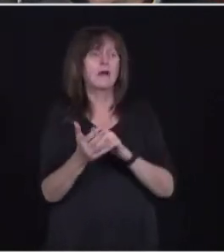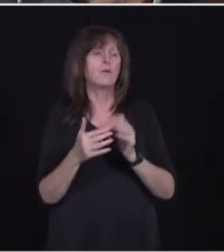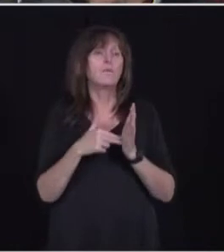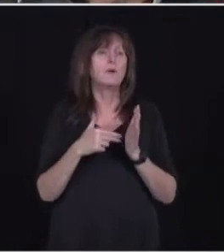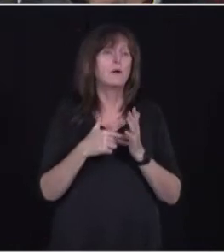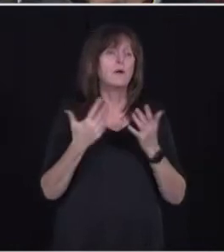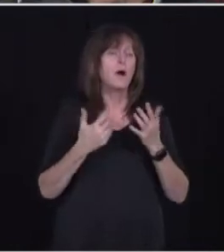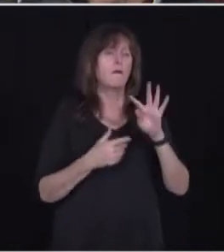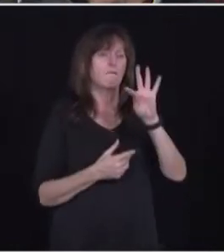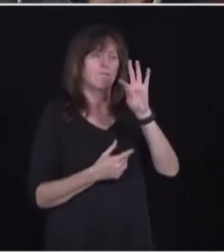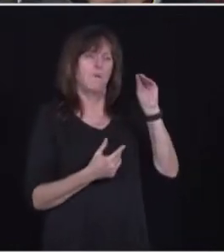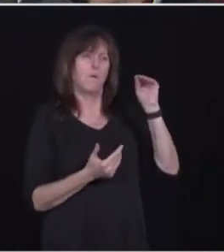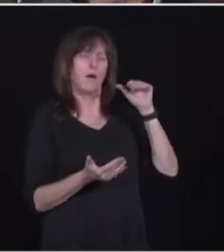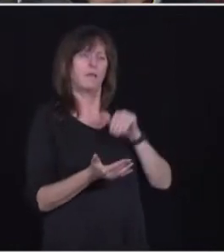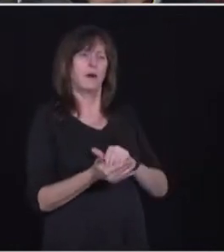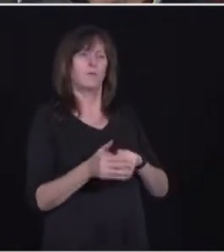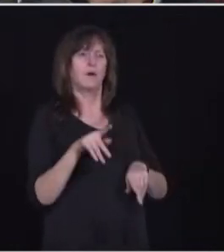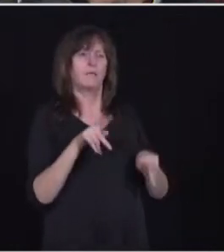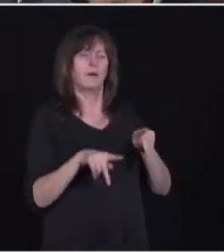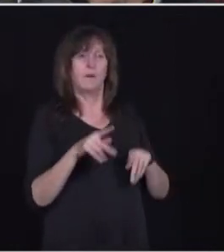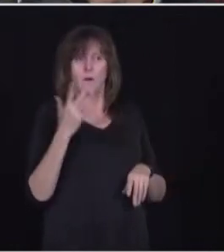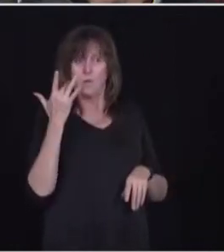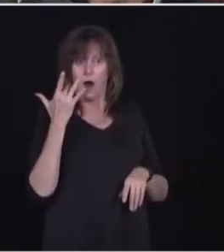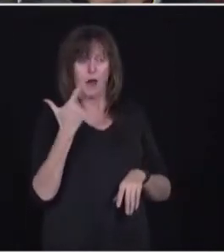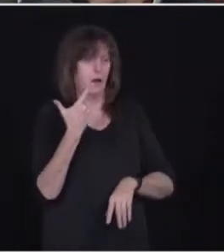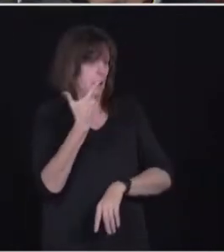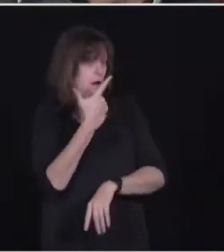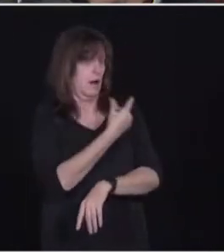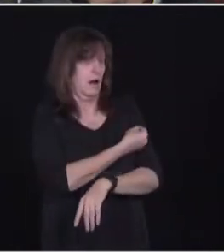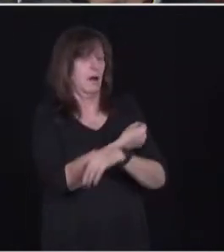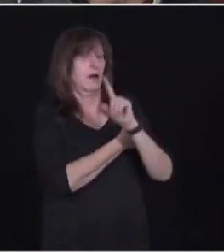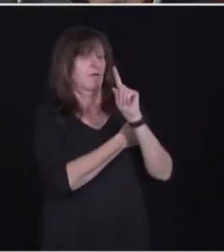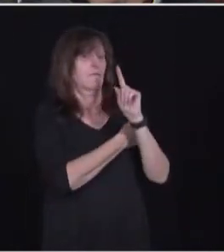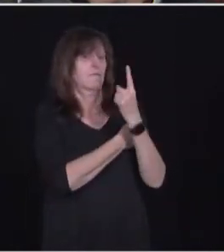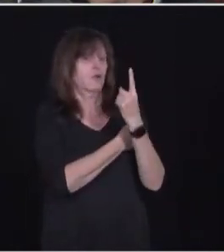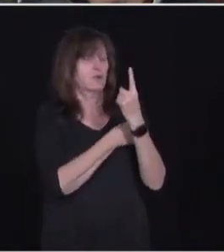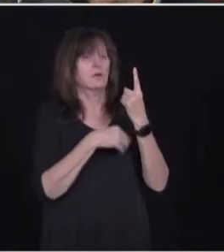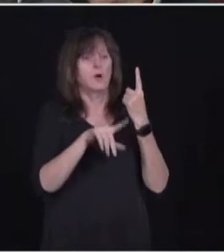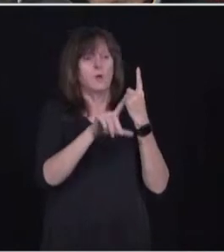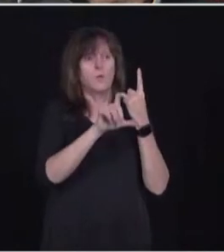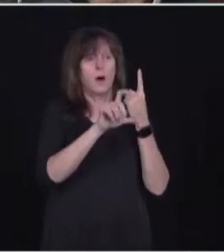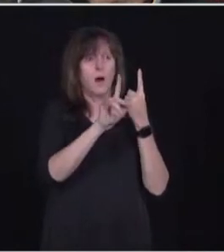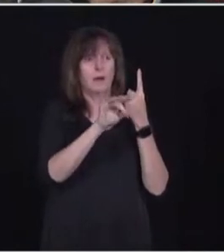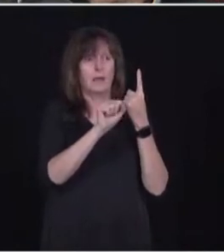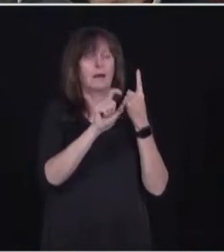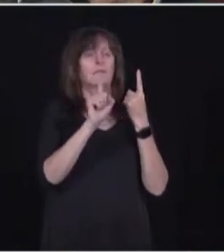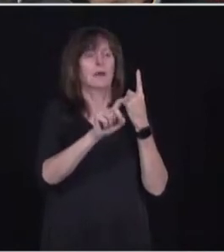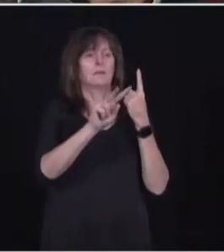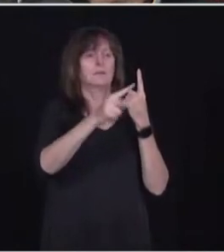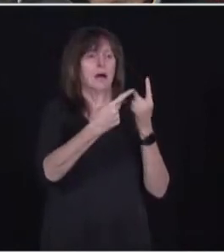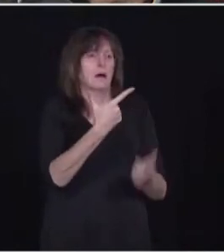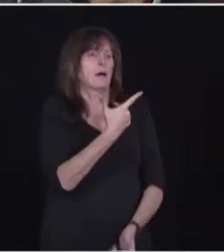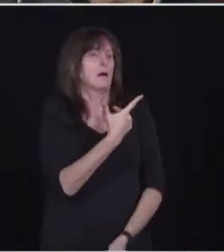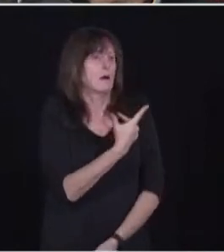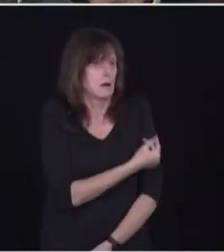a slowly... proof our system, still get those vaccines out so 85,000 gives you 40 some odd thousand